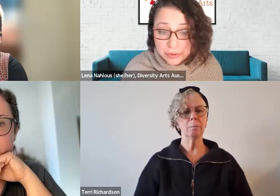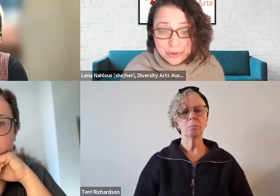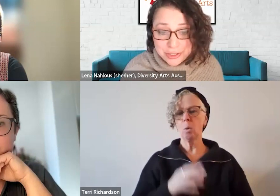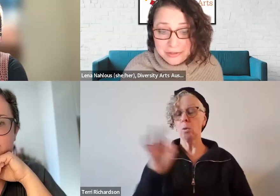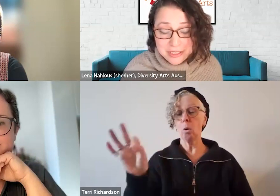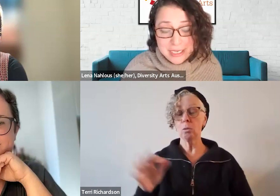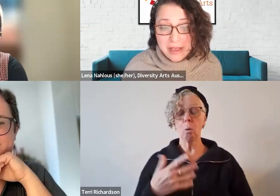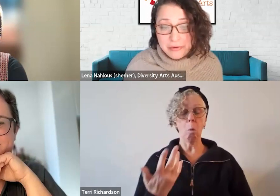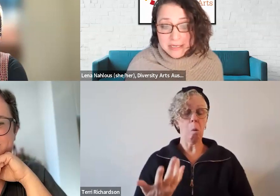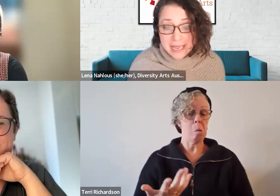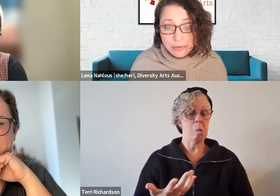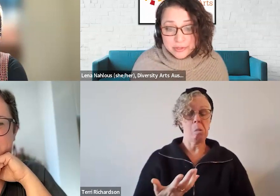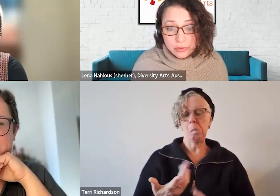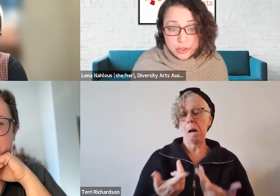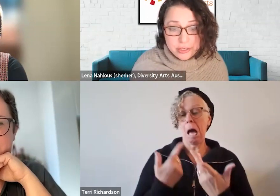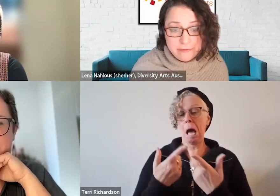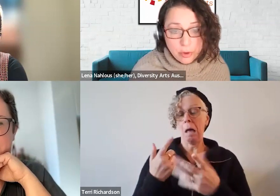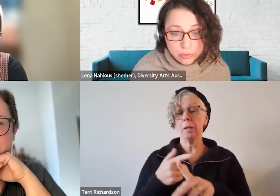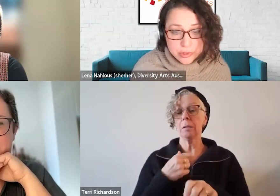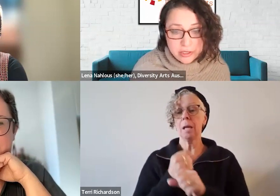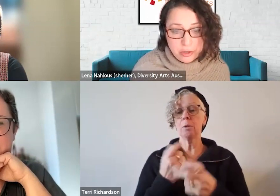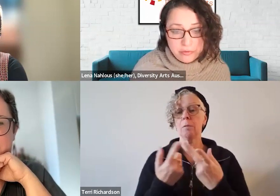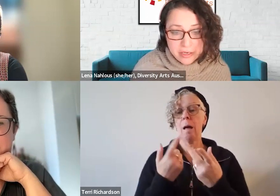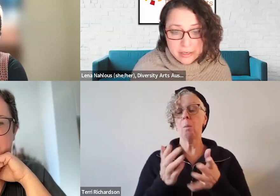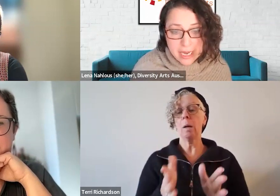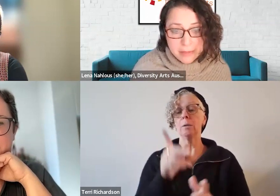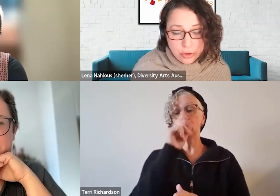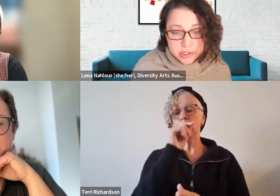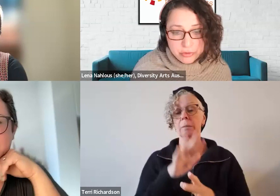examples of alternative models that you've come across through your